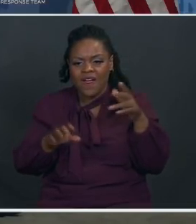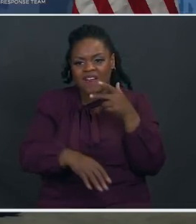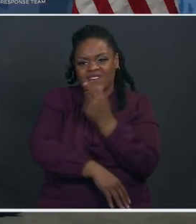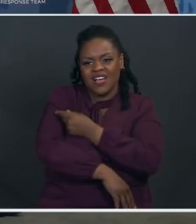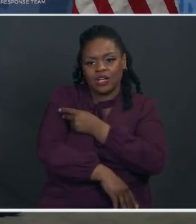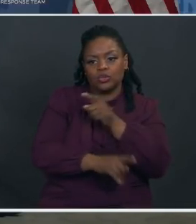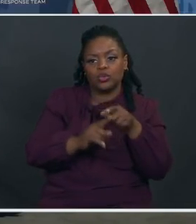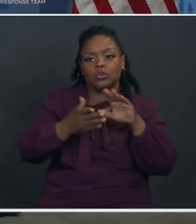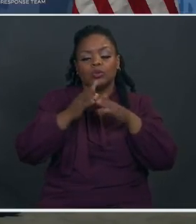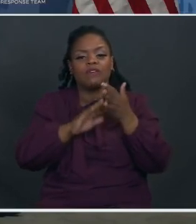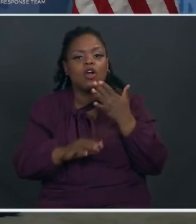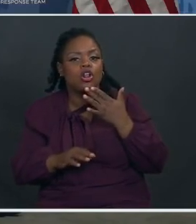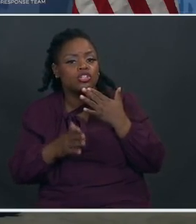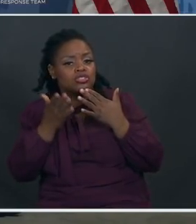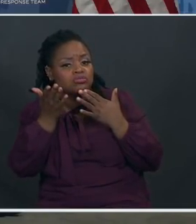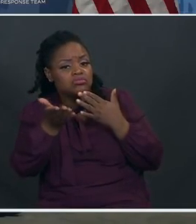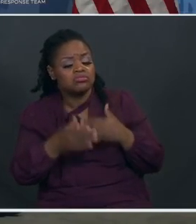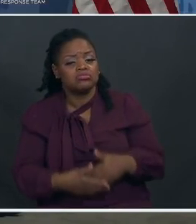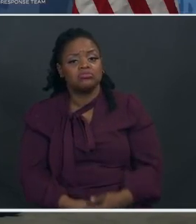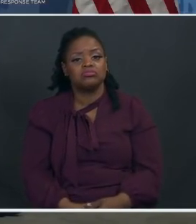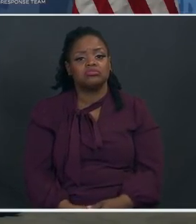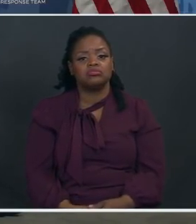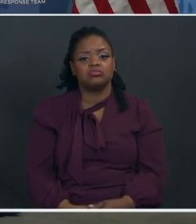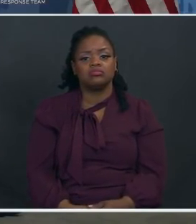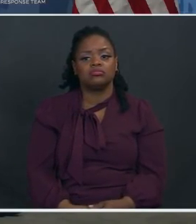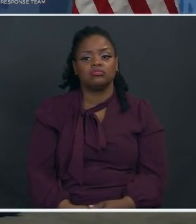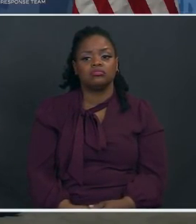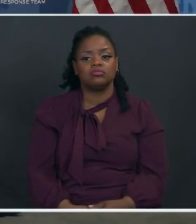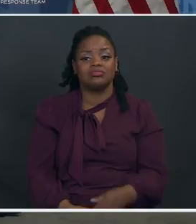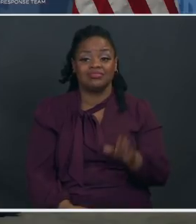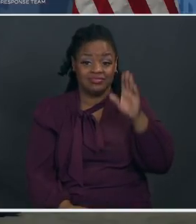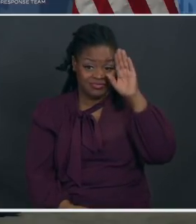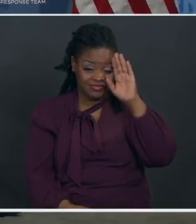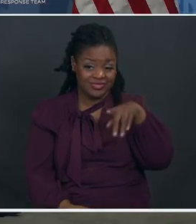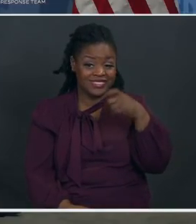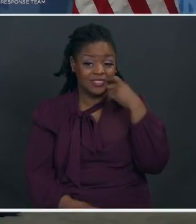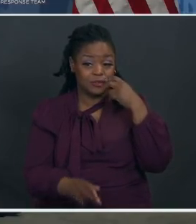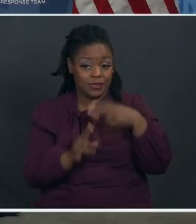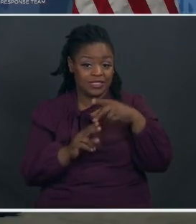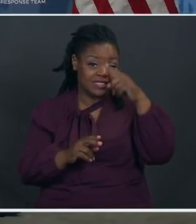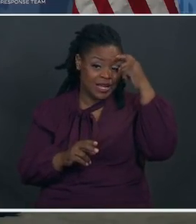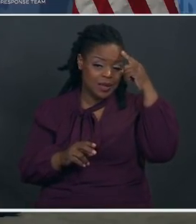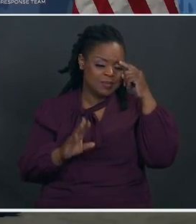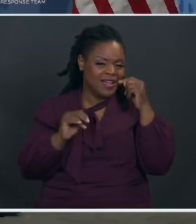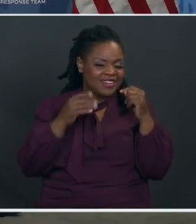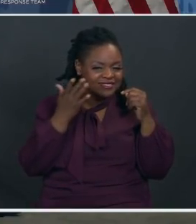I know we talked about some and other months for the nation as a whole. I wonder if there are any estimates